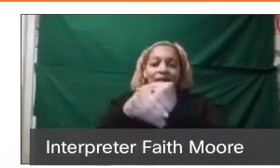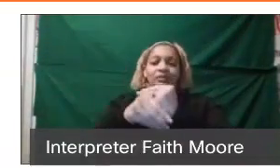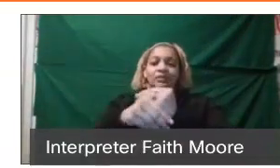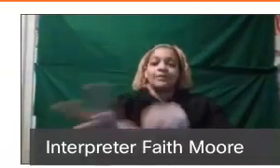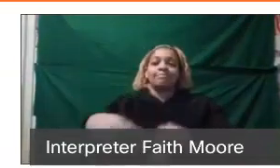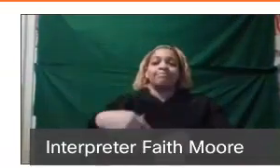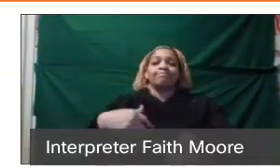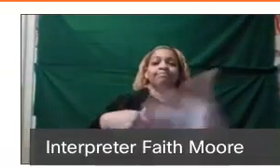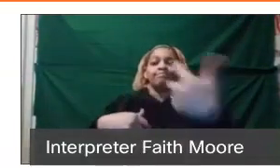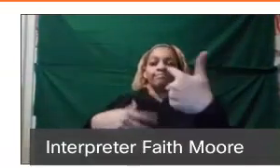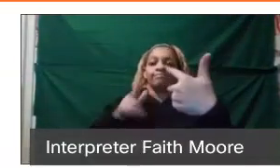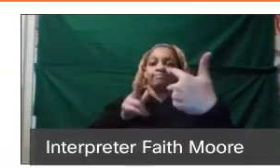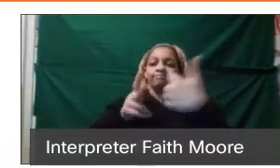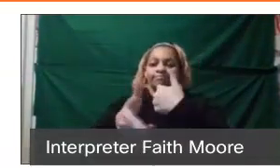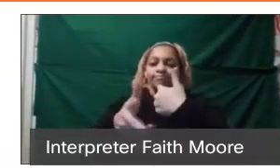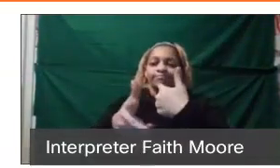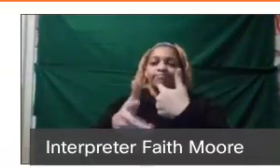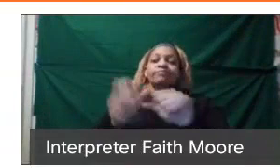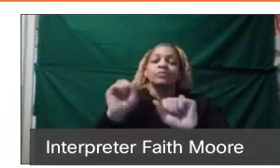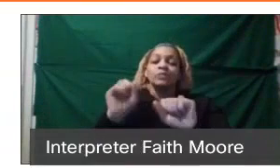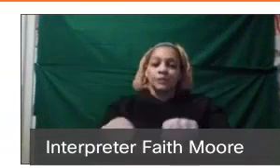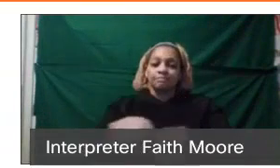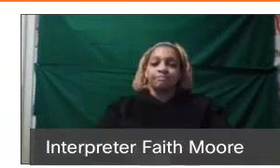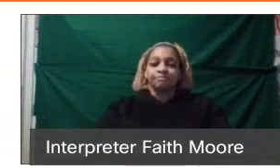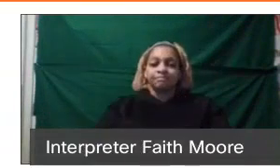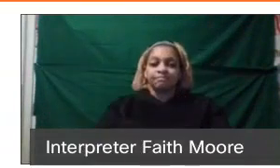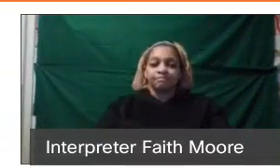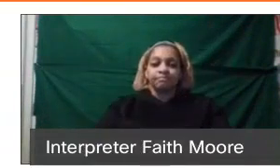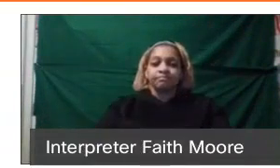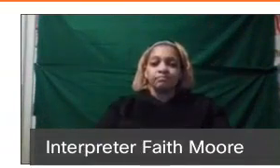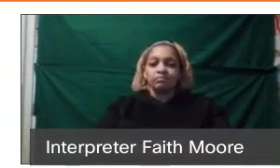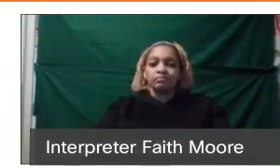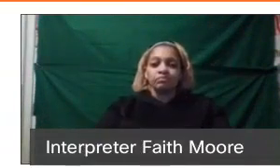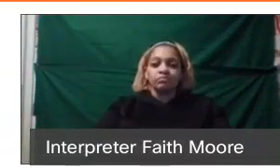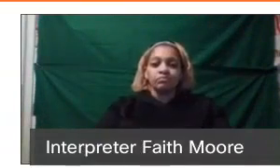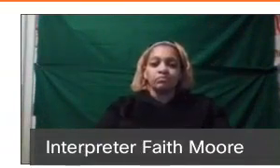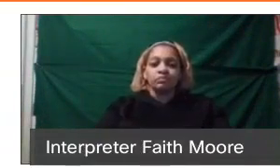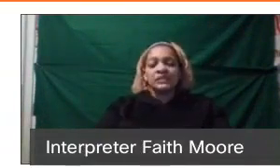From Blair to Peabody to Kansas so that's fine. Some of you might be asking you.